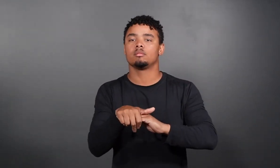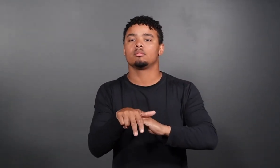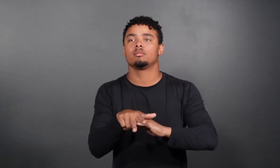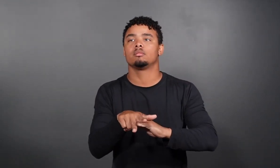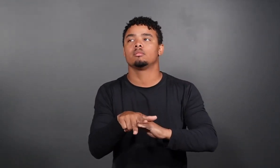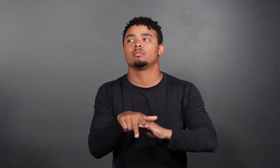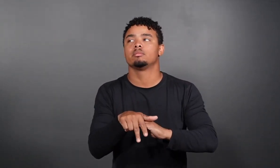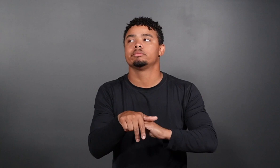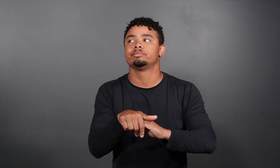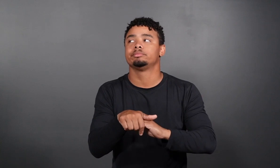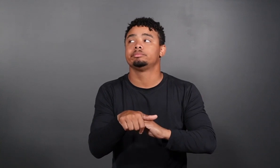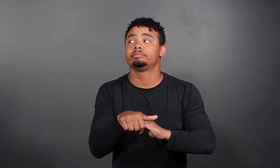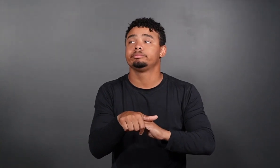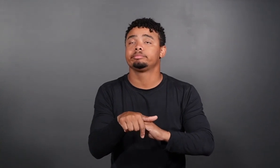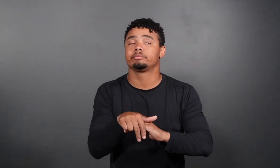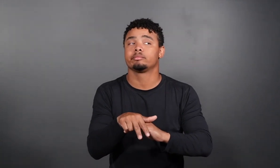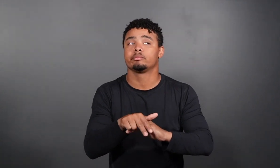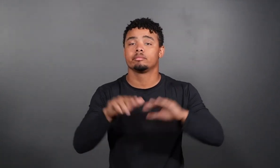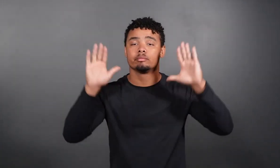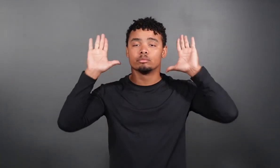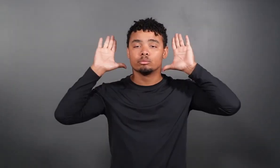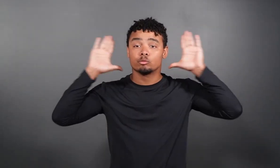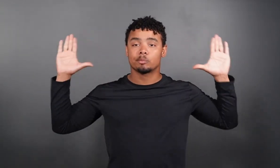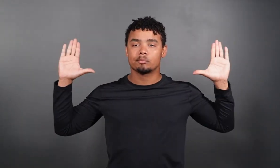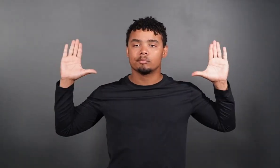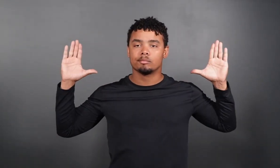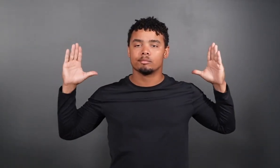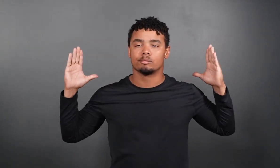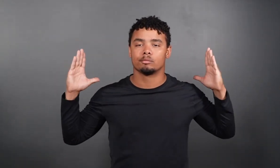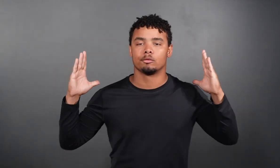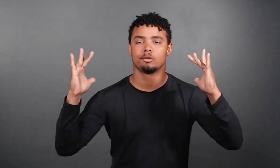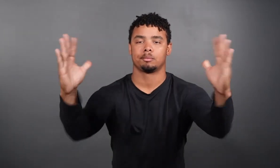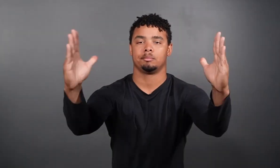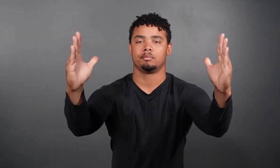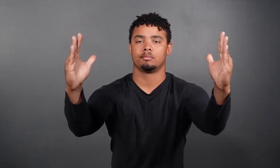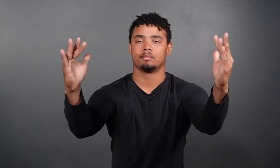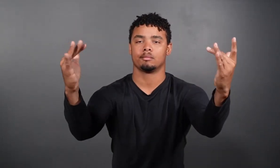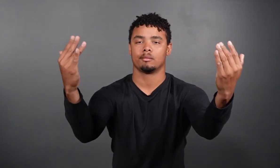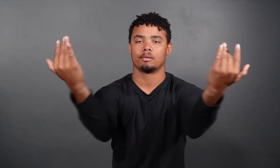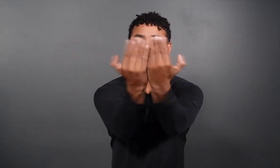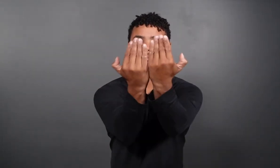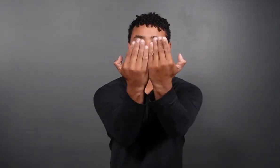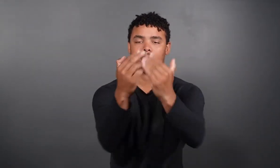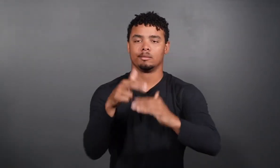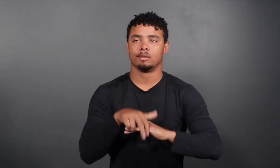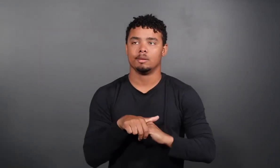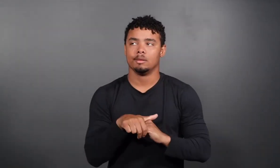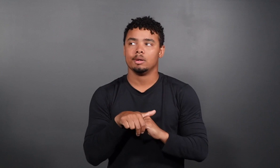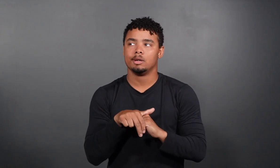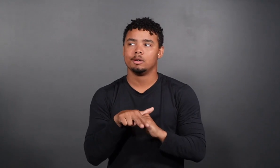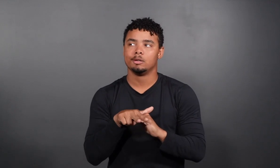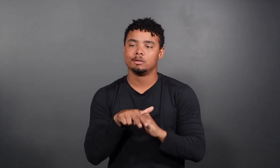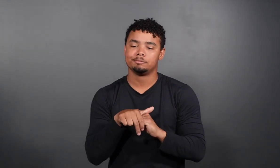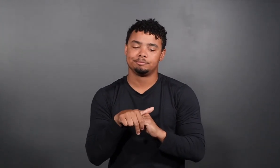bored of mind four walls surround her here glassy eyed she sadly sighs